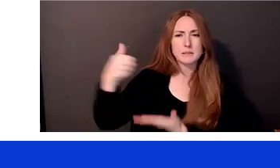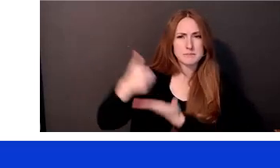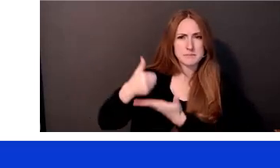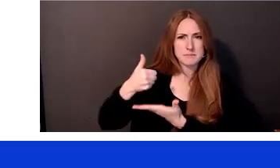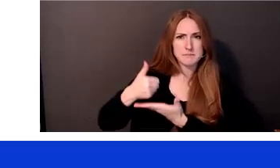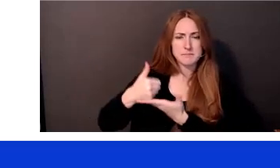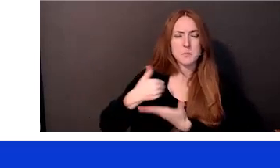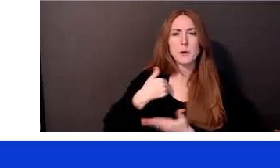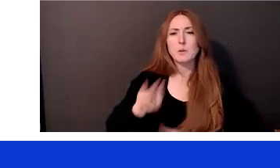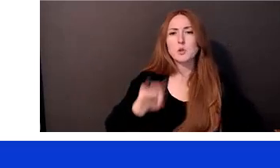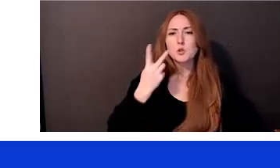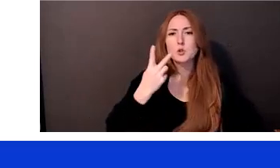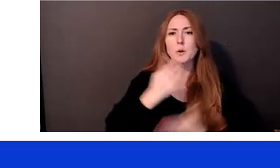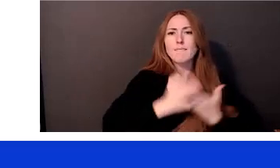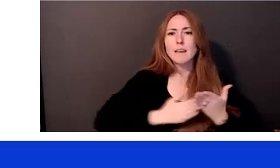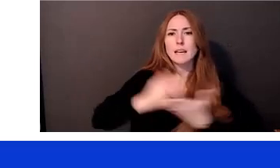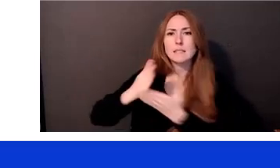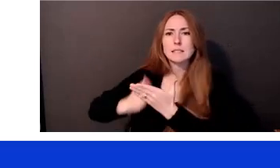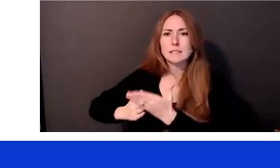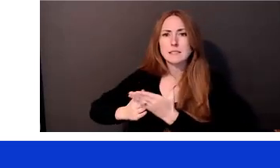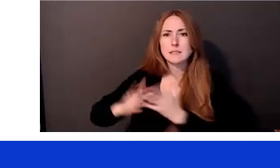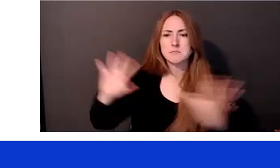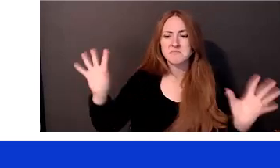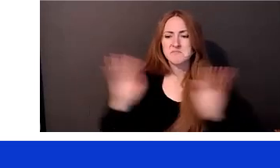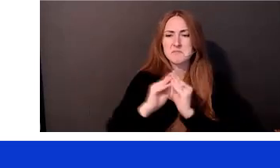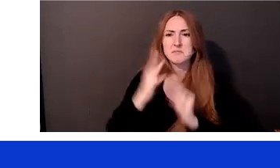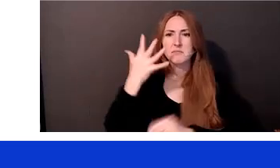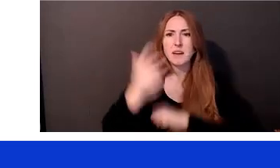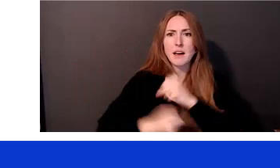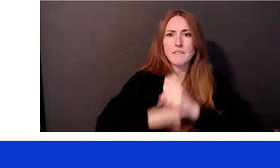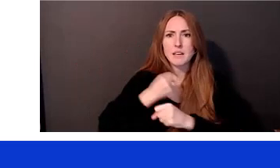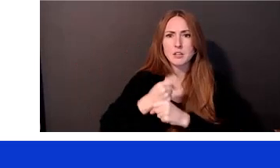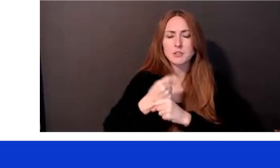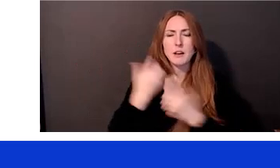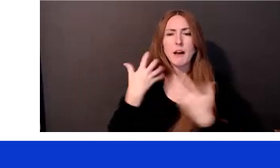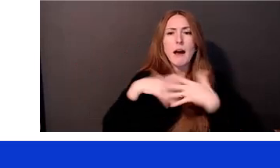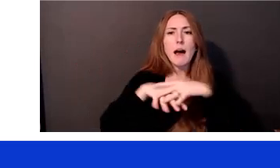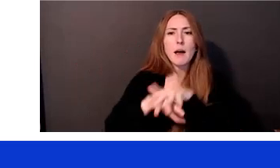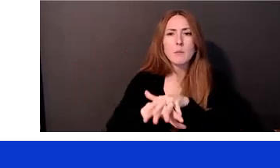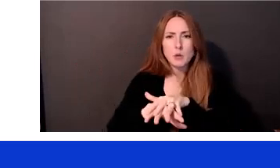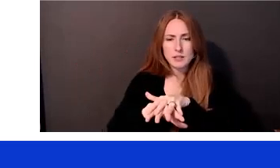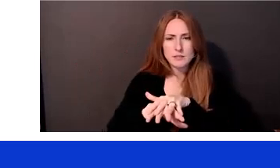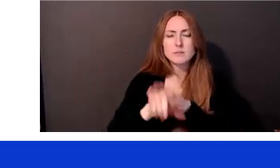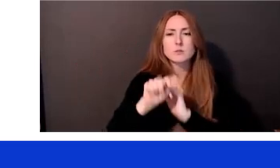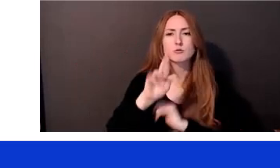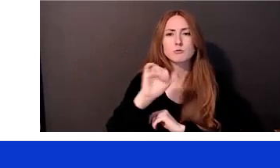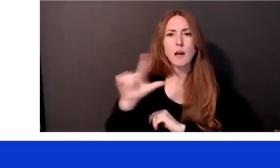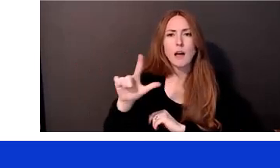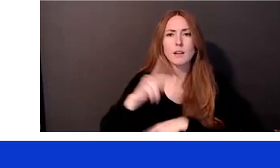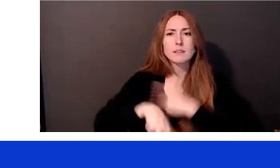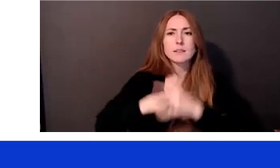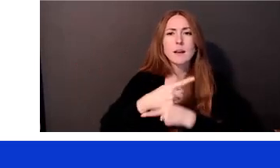And we're using a hybrid trial type I design. For this presentation, I am going